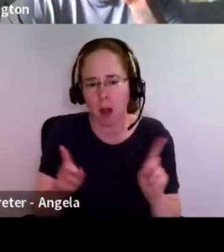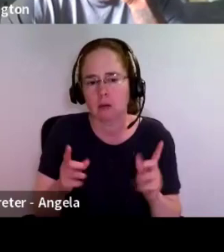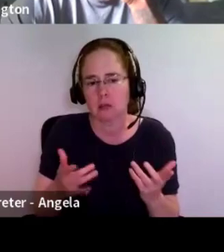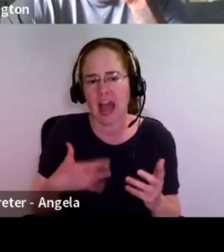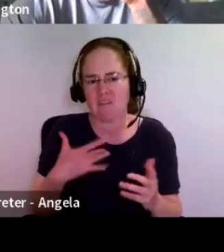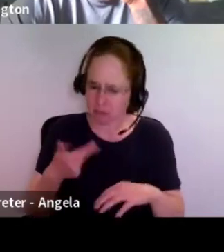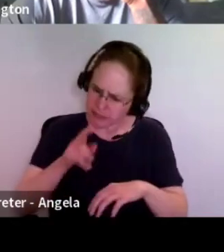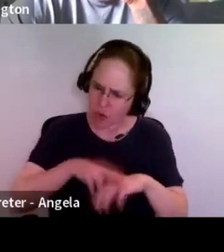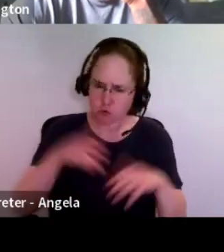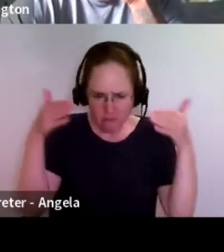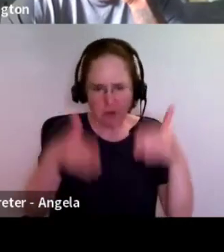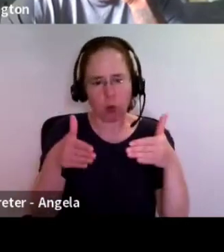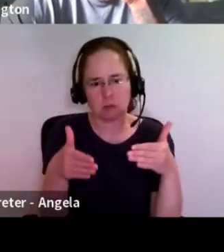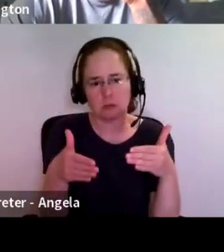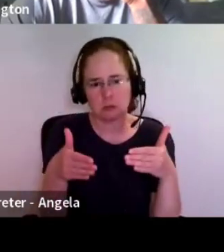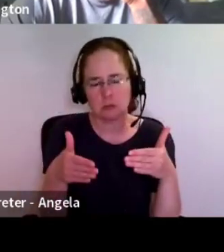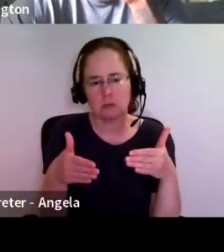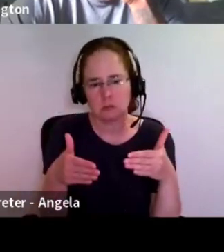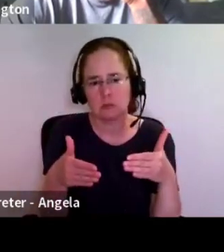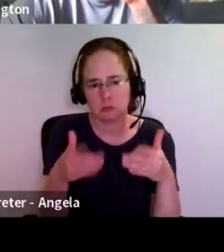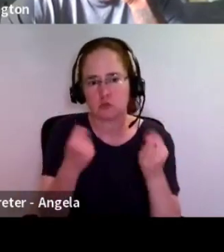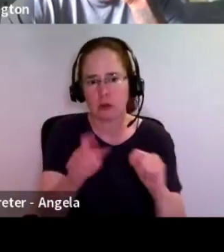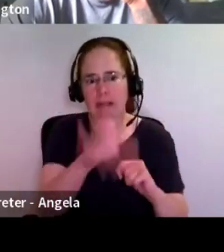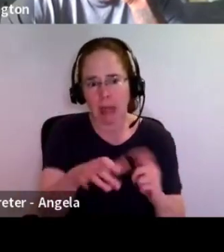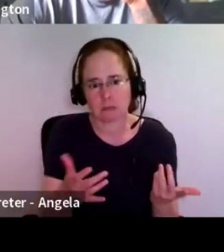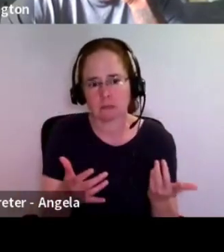focused on doing that, primarily because it's, you know, it's